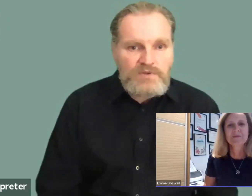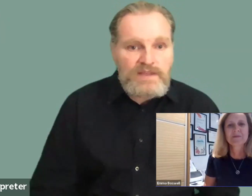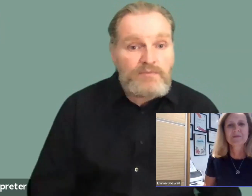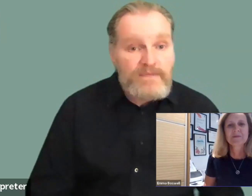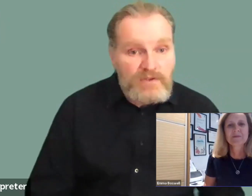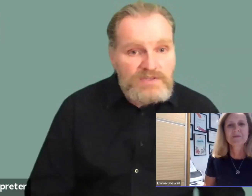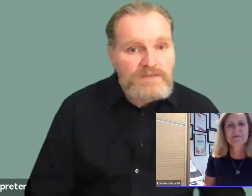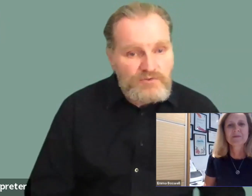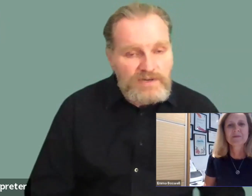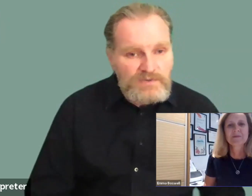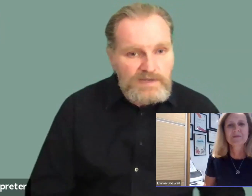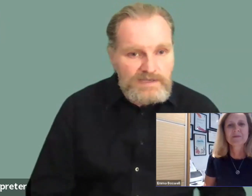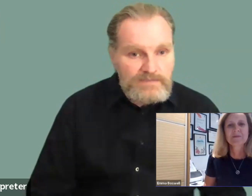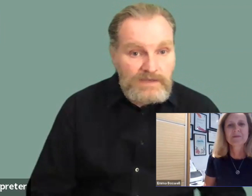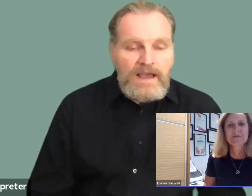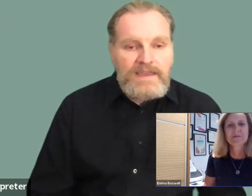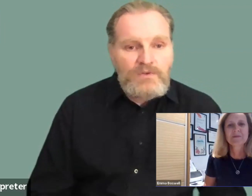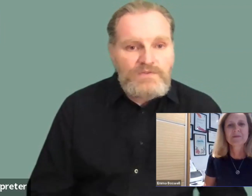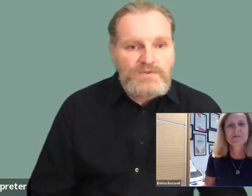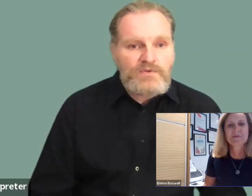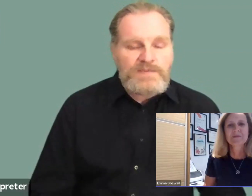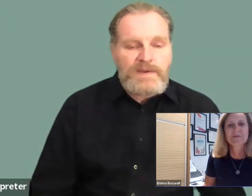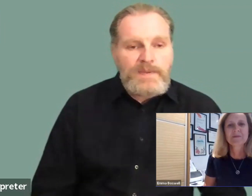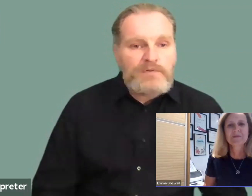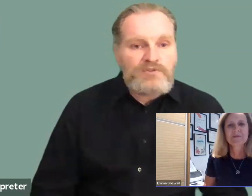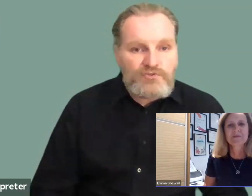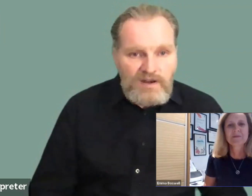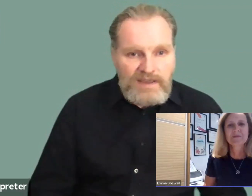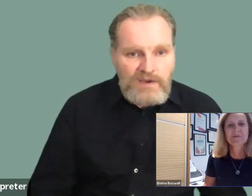doing that. Refer yourself straightaway, okay. I hear lots of stories about people struggling